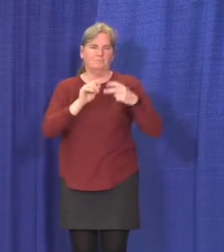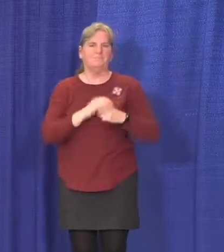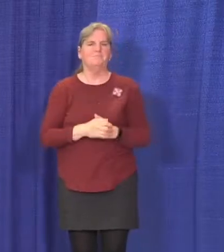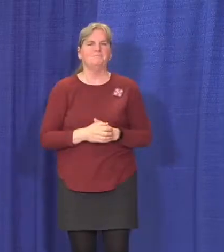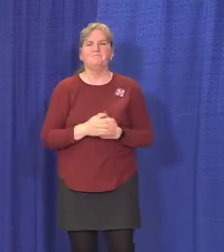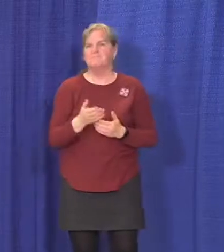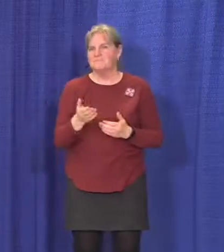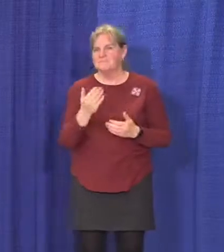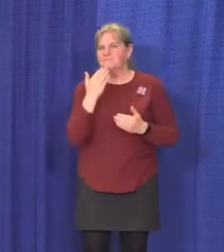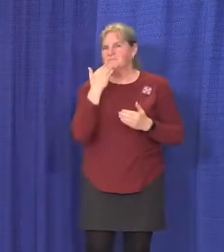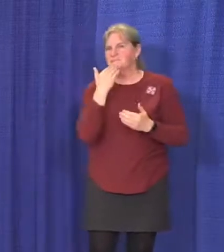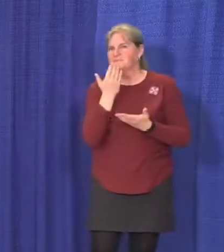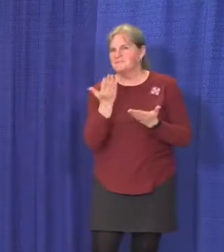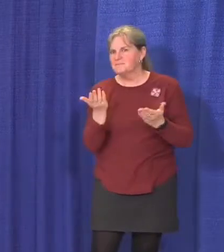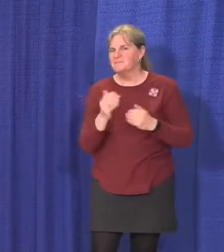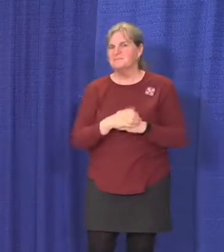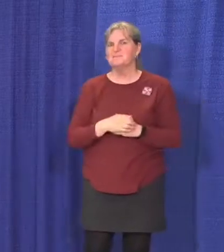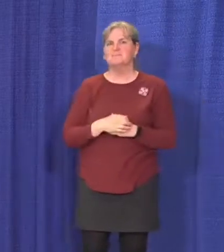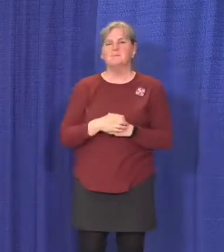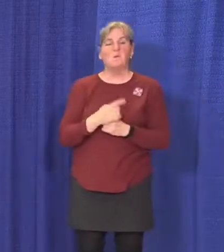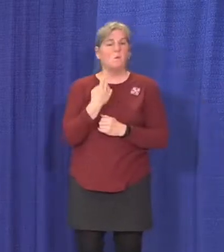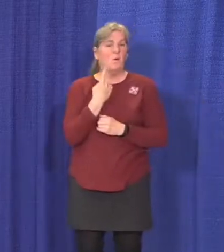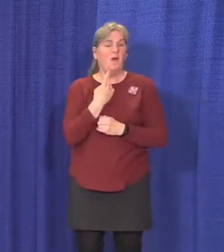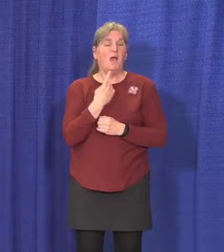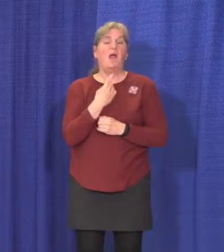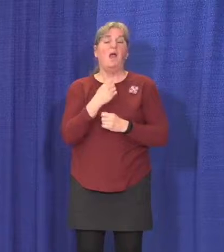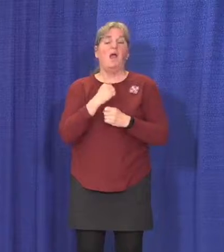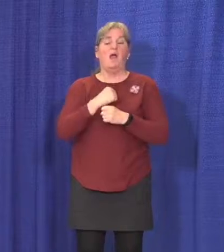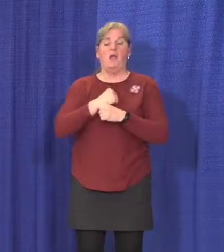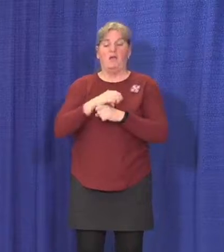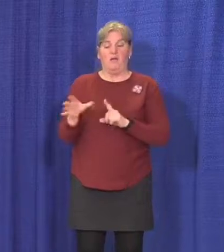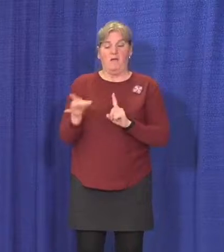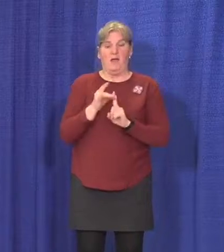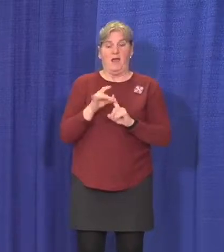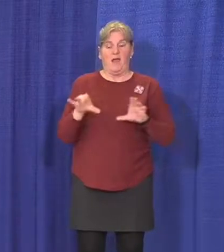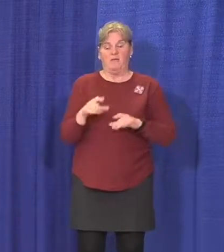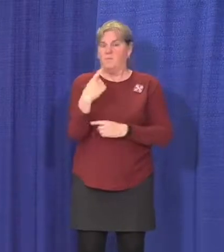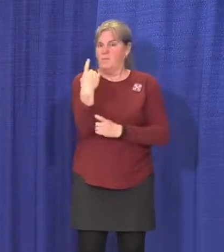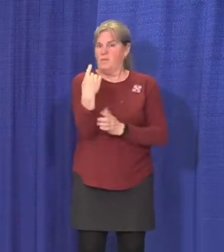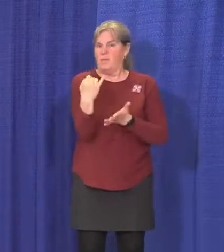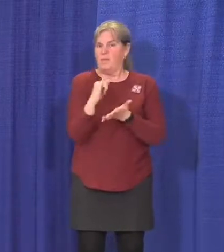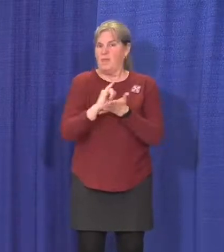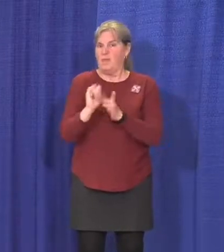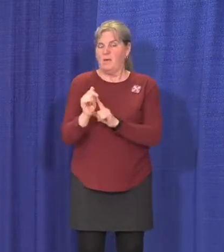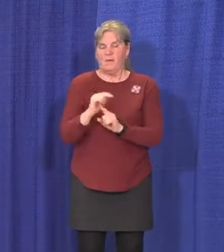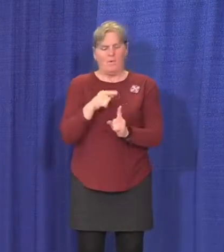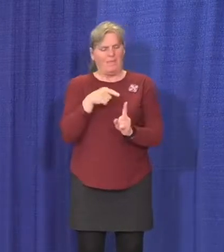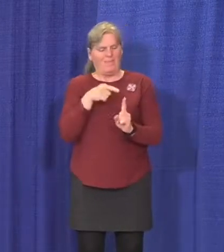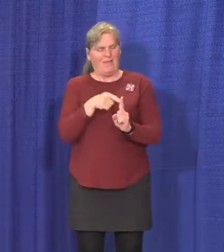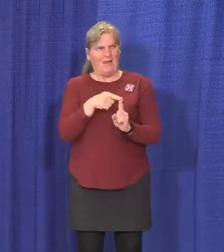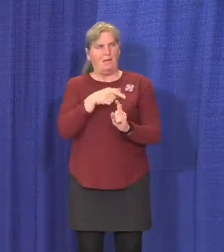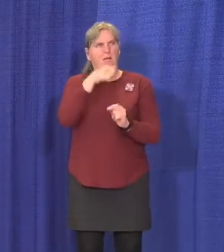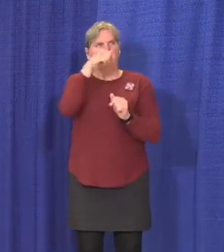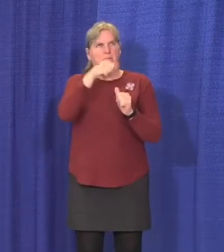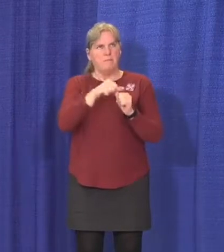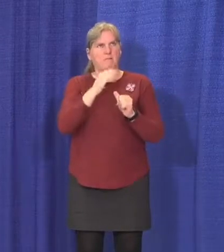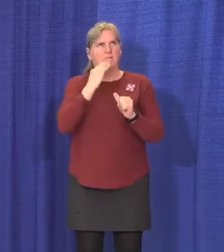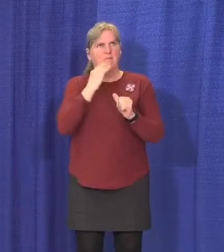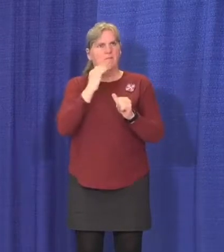recovered. We have only one active case. This is a reminder we are